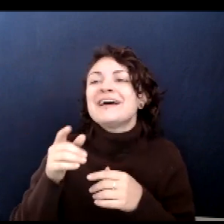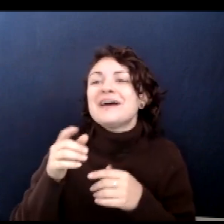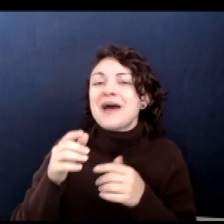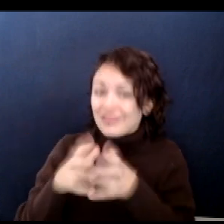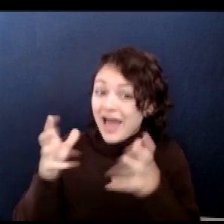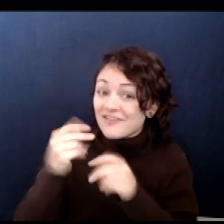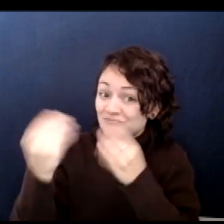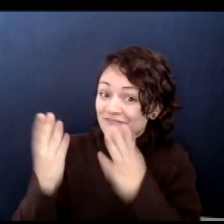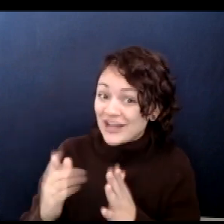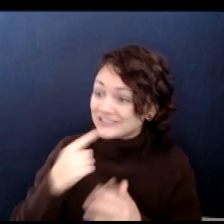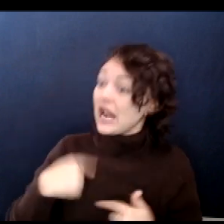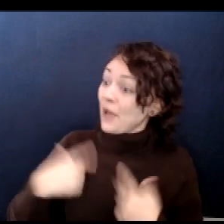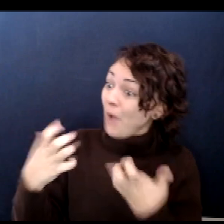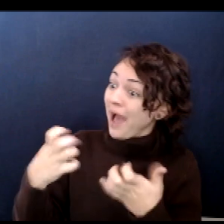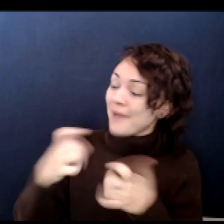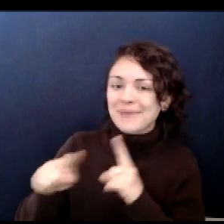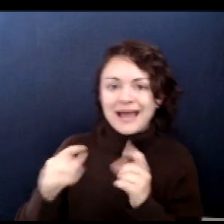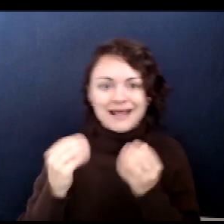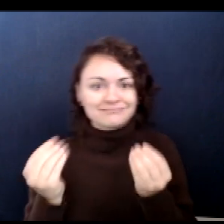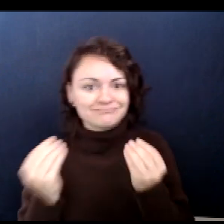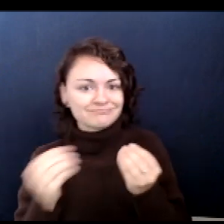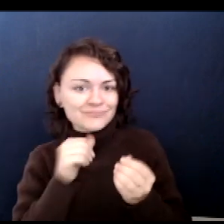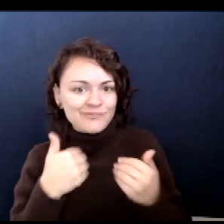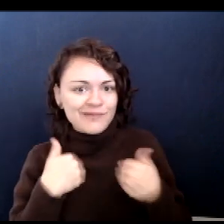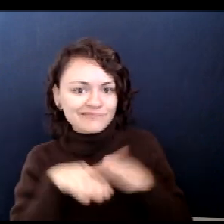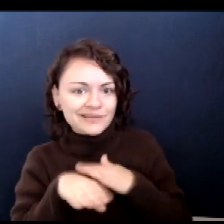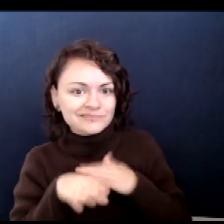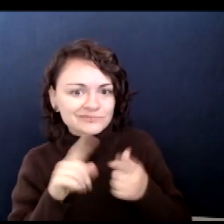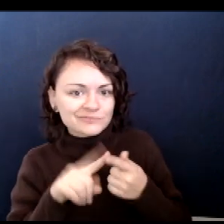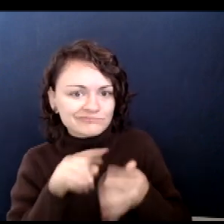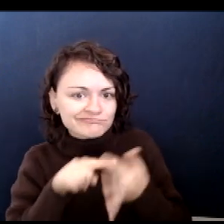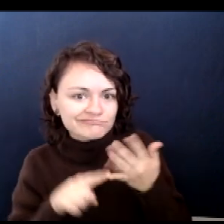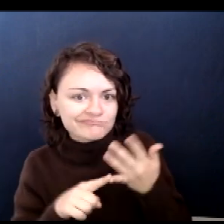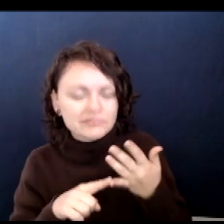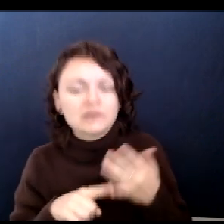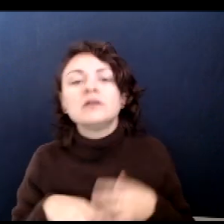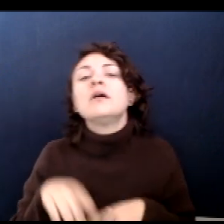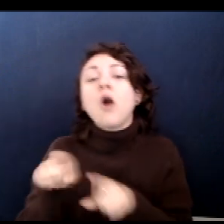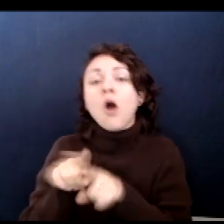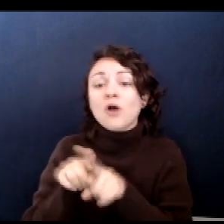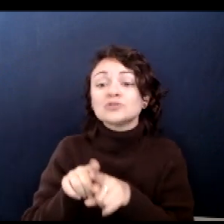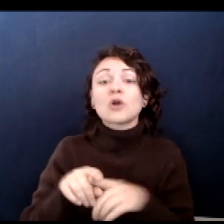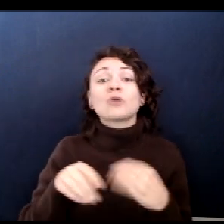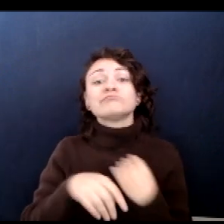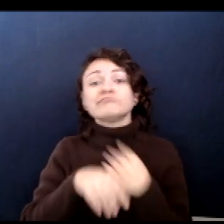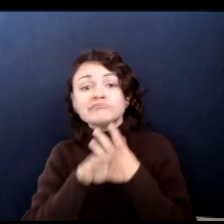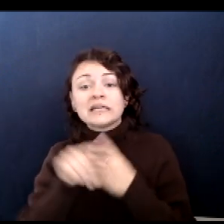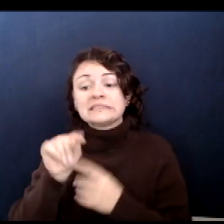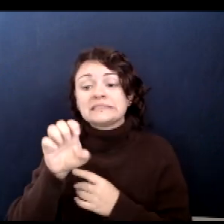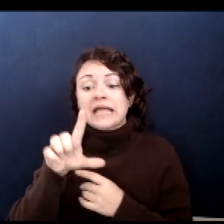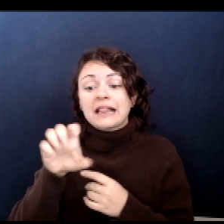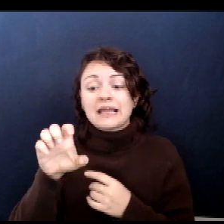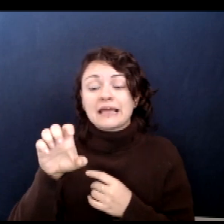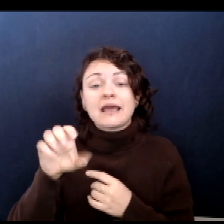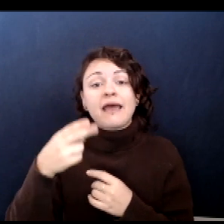Adapting greater use and coverage of telemedicine and technology services especially those in greater Minnesota and